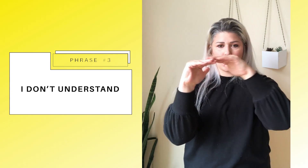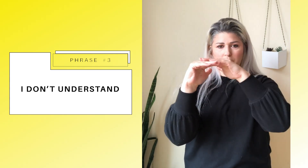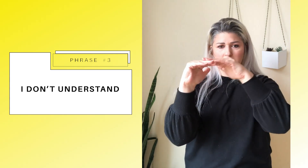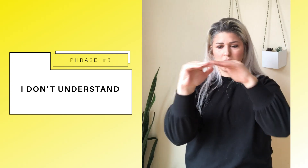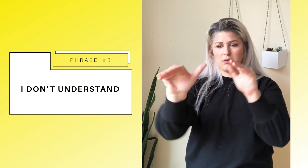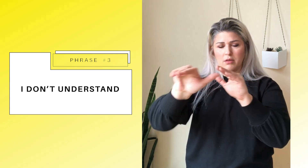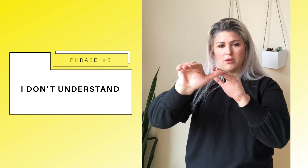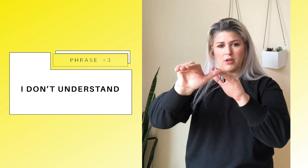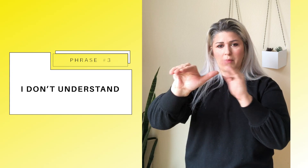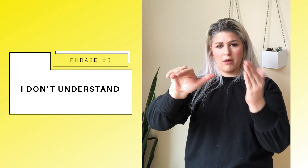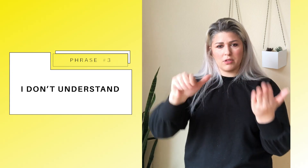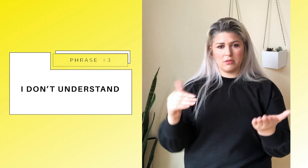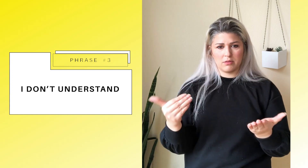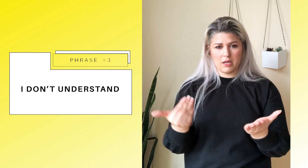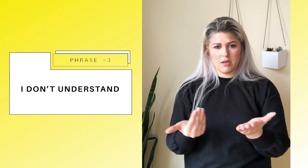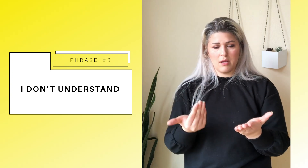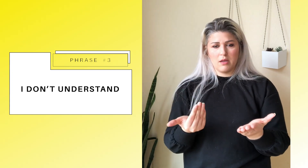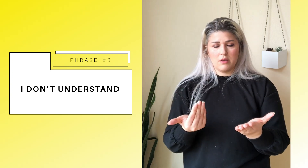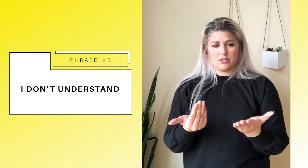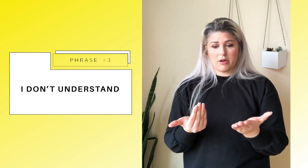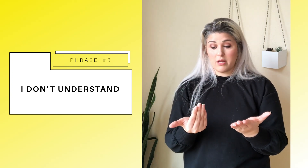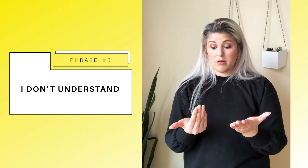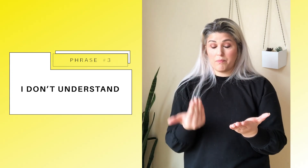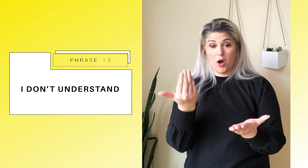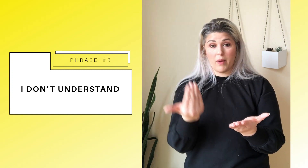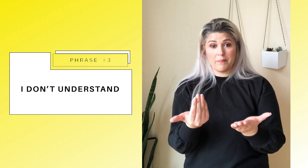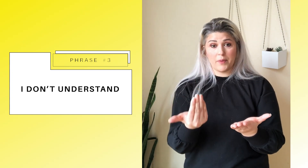Straight thumb out. Hey, start here. Palm up,